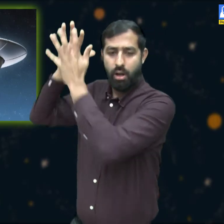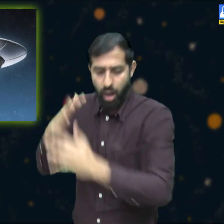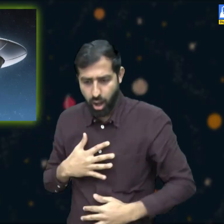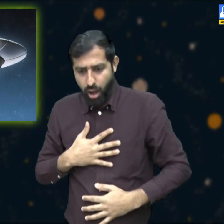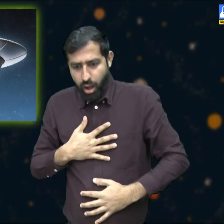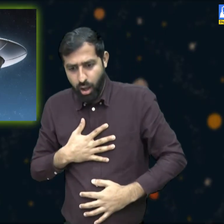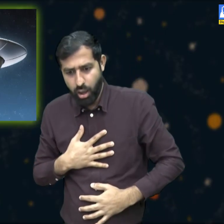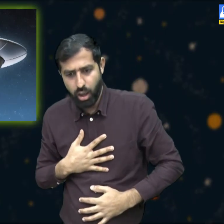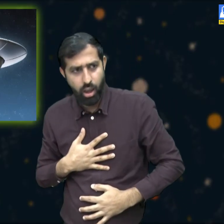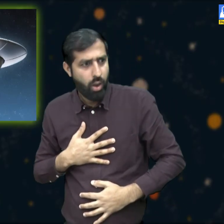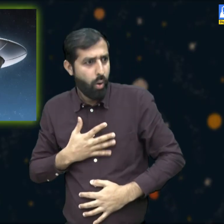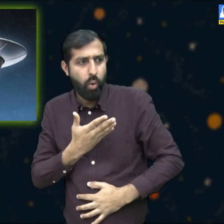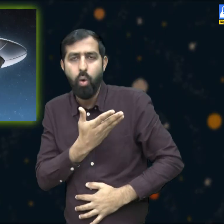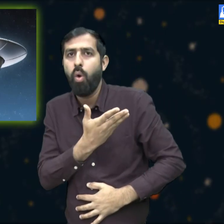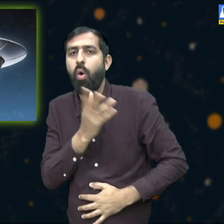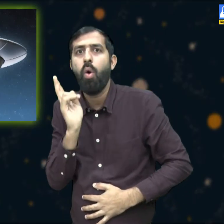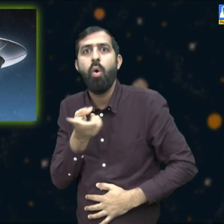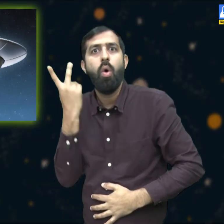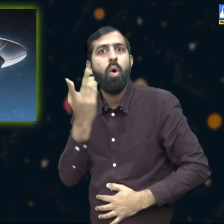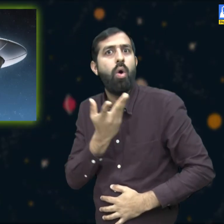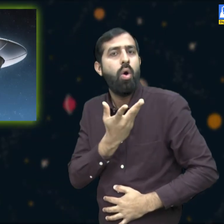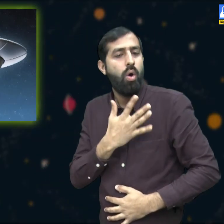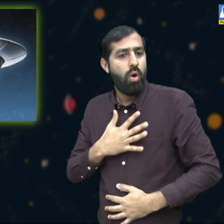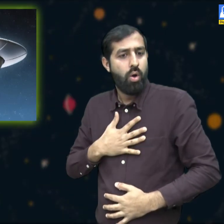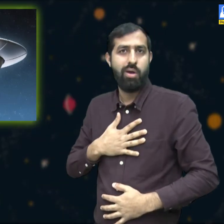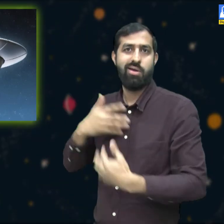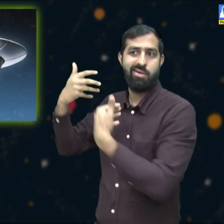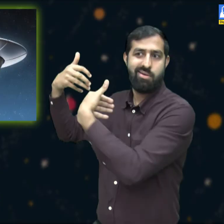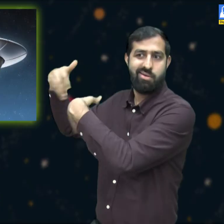They quickly left the earth and returned to mars.